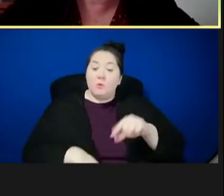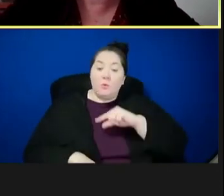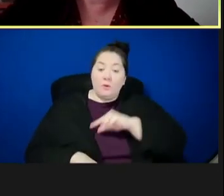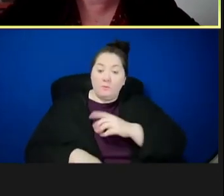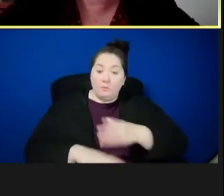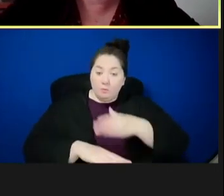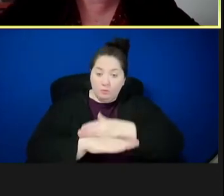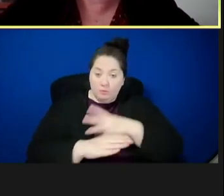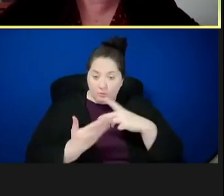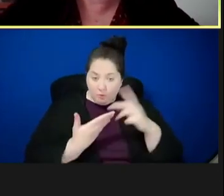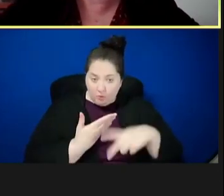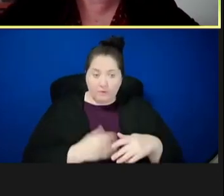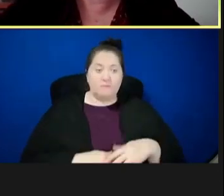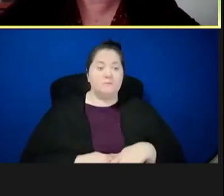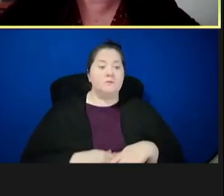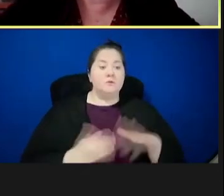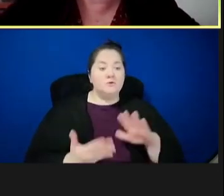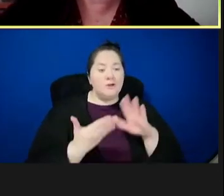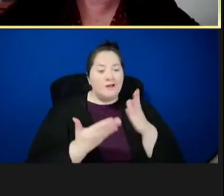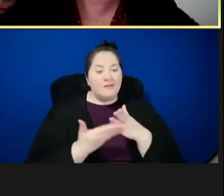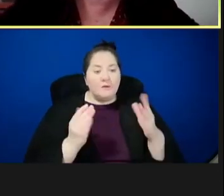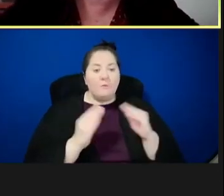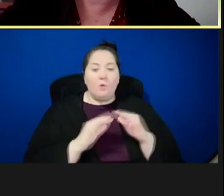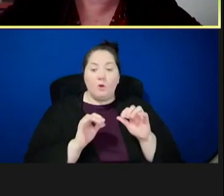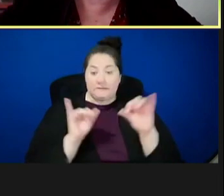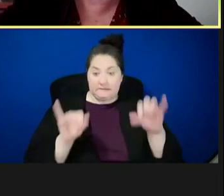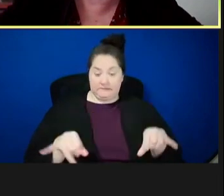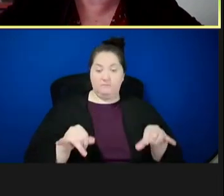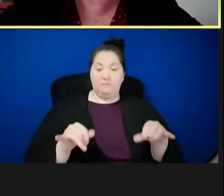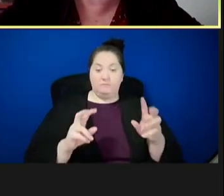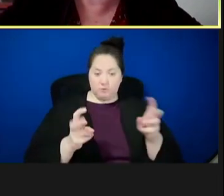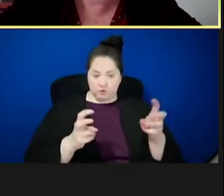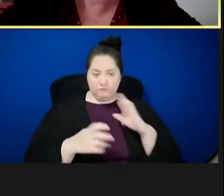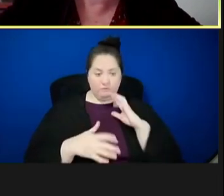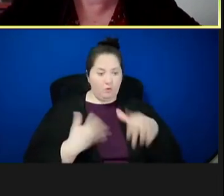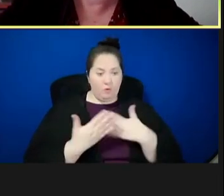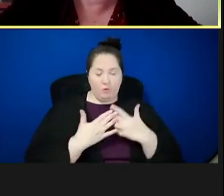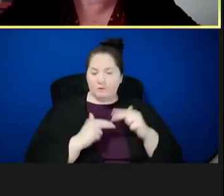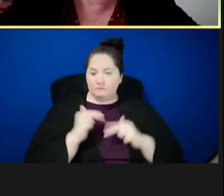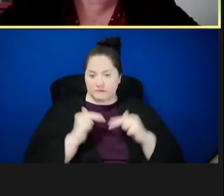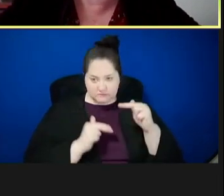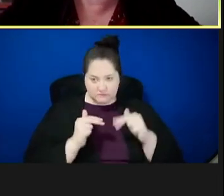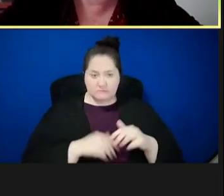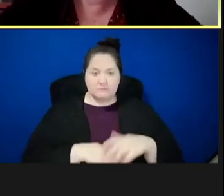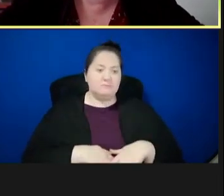and addressing things at a more systematic level for all facilities -- for example,